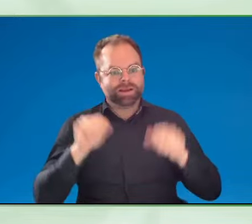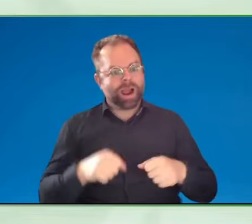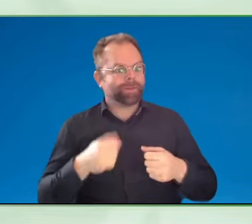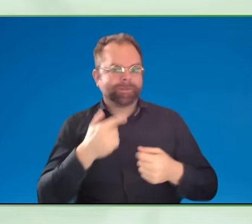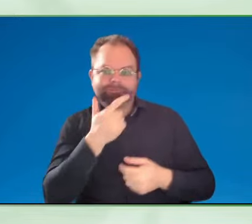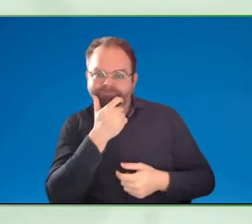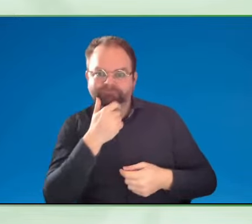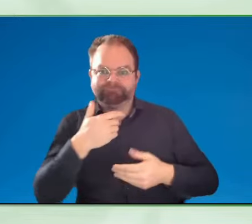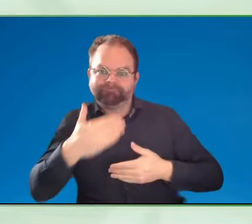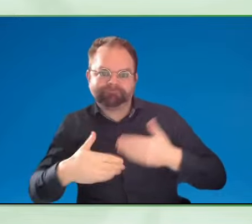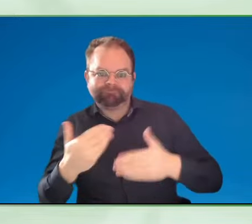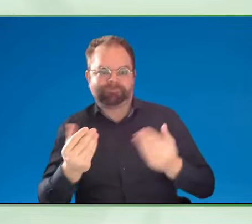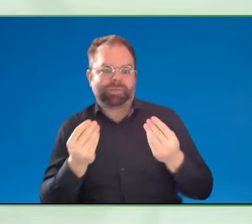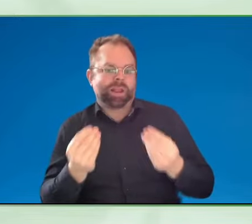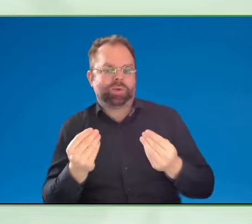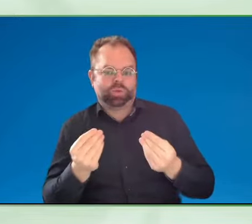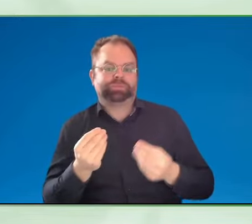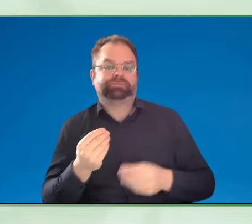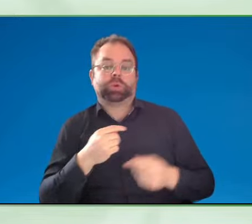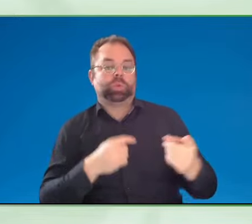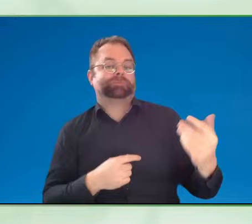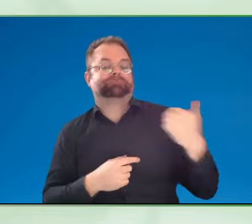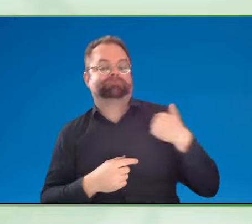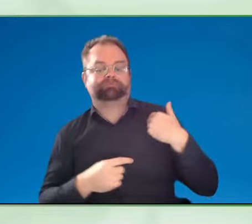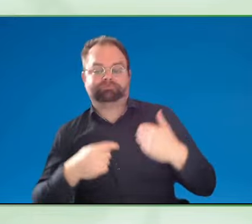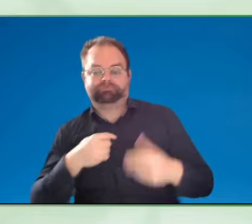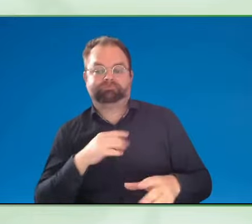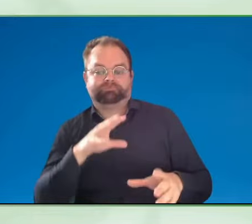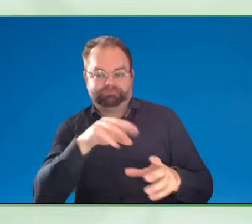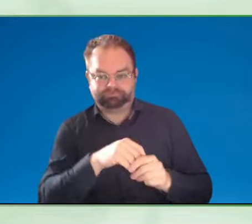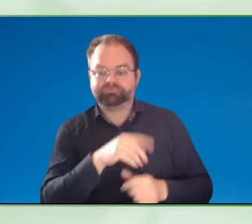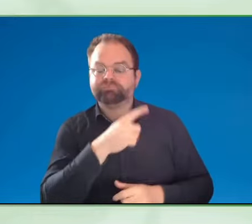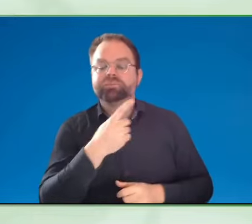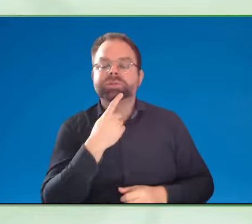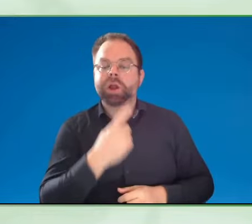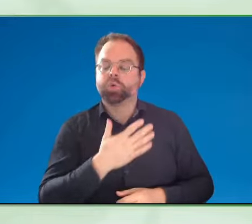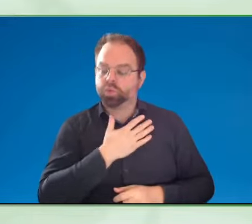the people, and could you share with us a little bit what is your own background?